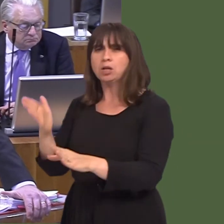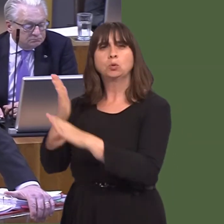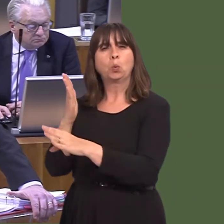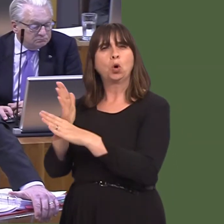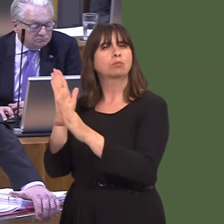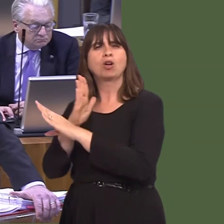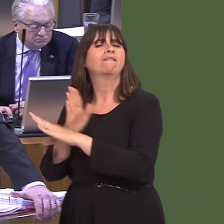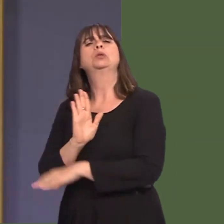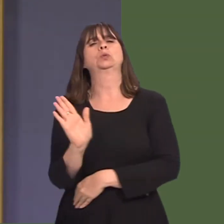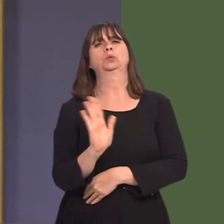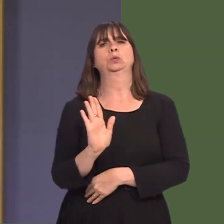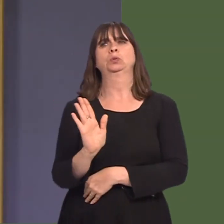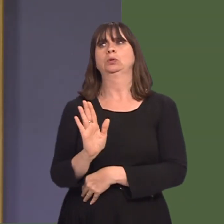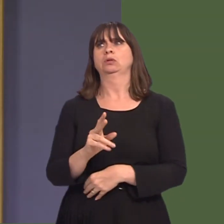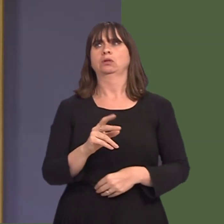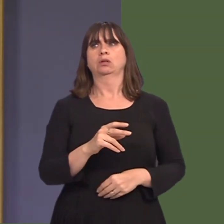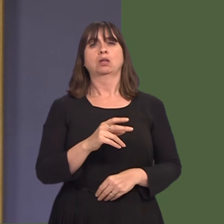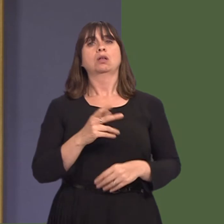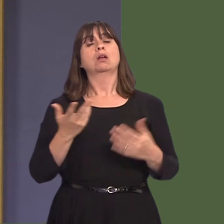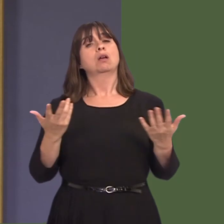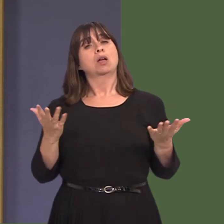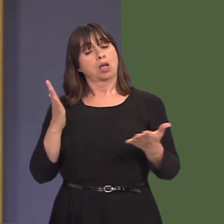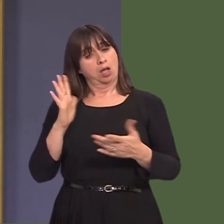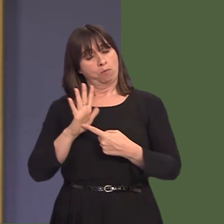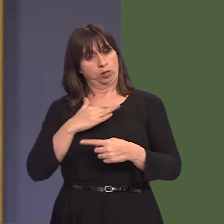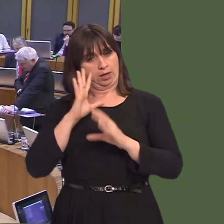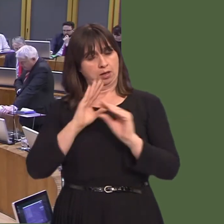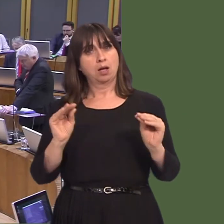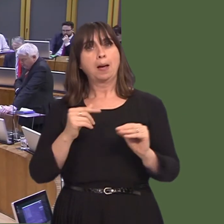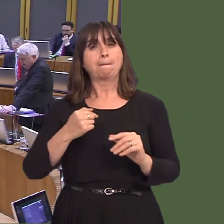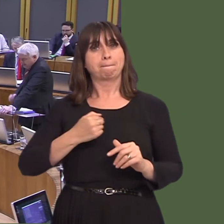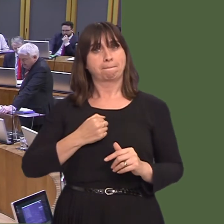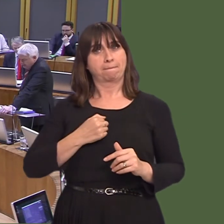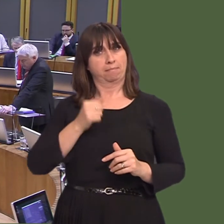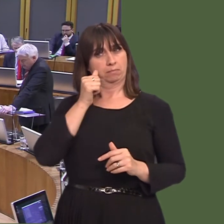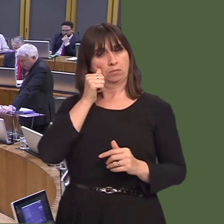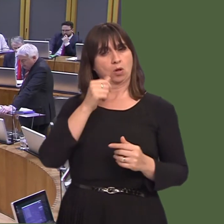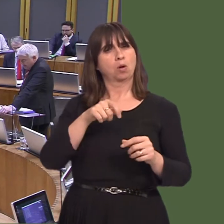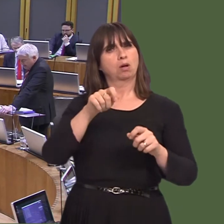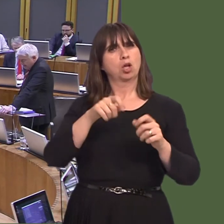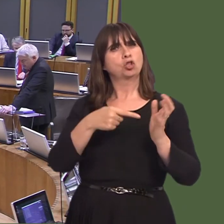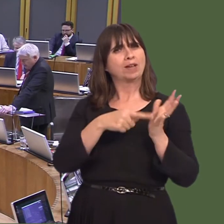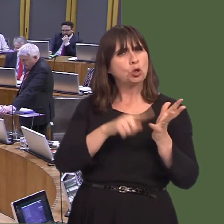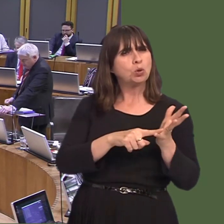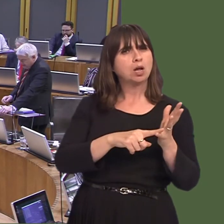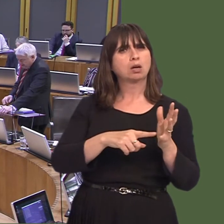It's hugely important to make that point. Secondly, my understanding is that patient representatives, trade unions and human resources